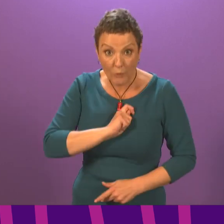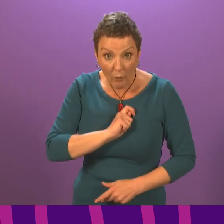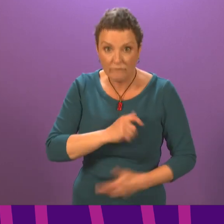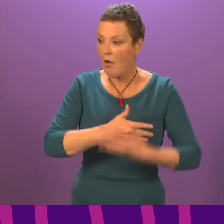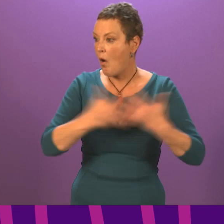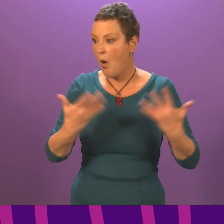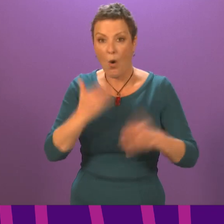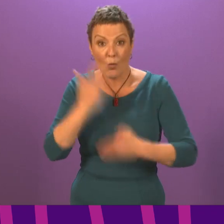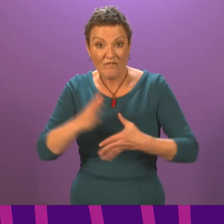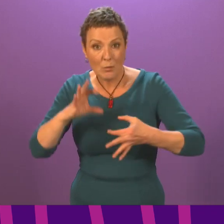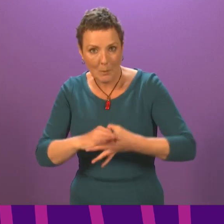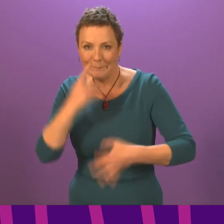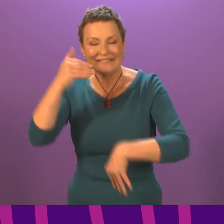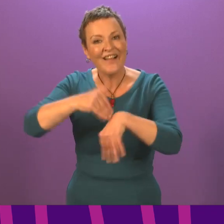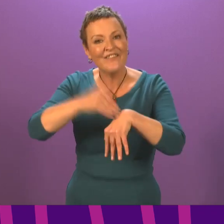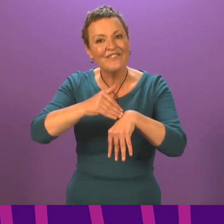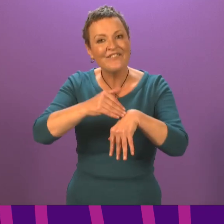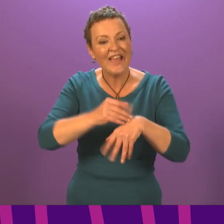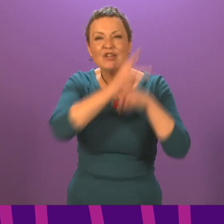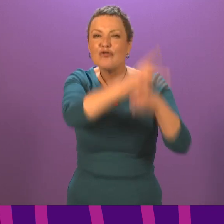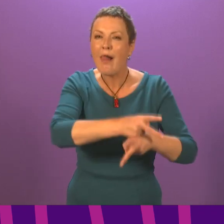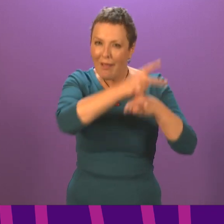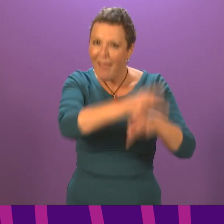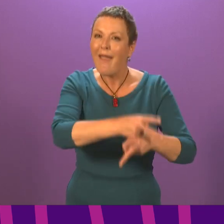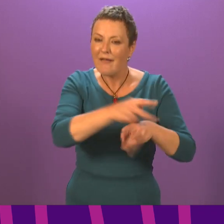effect on childcare providers, and that that raises concern about the sustainability of